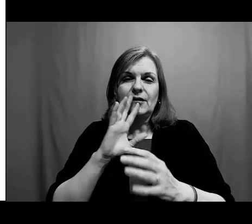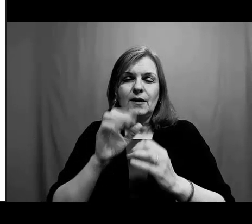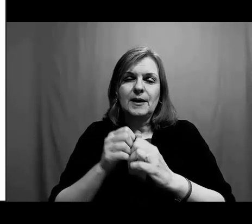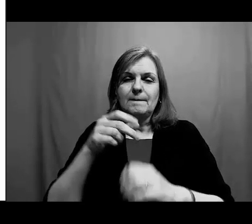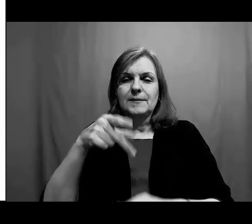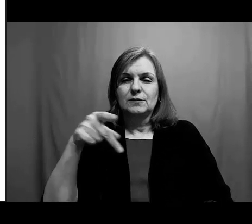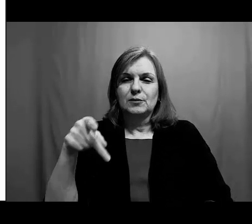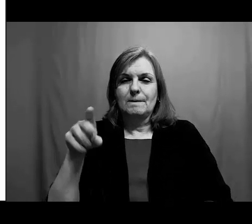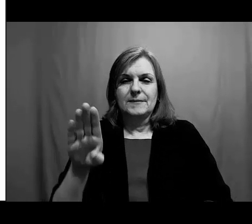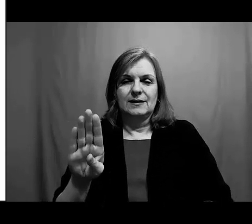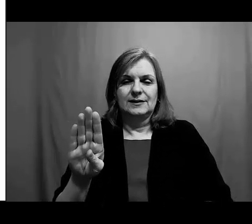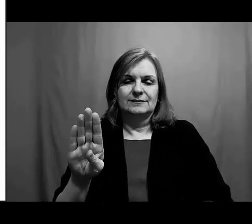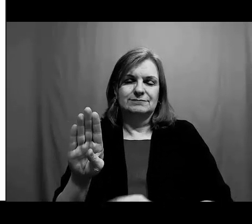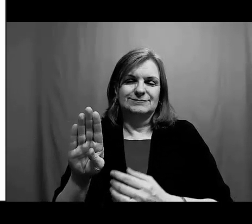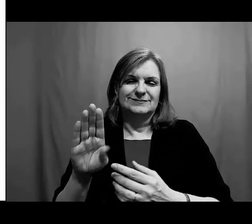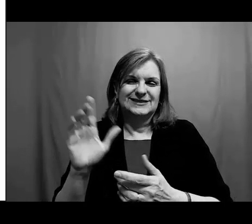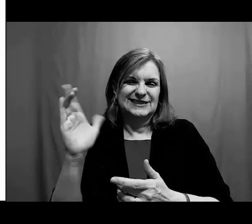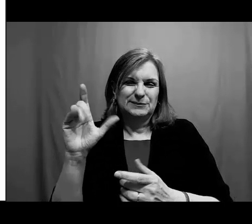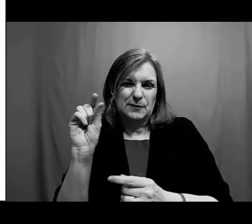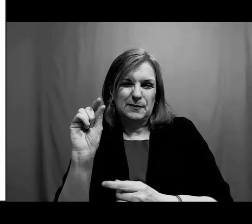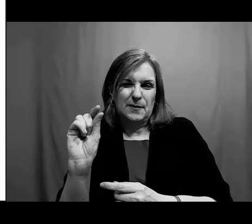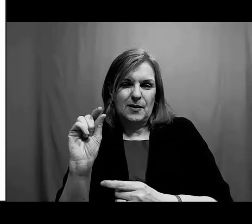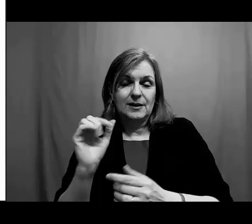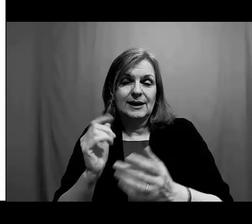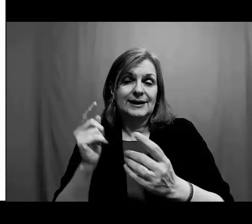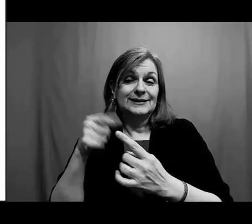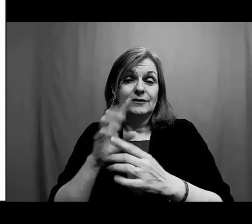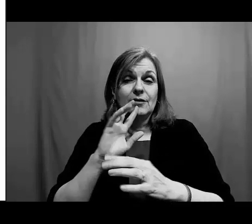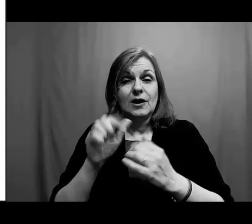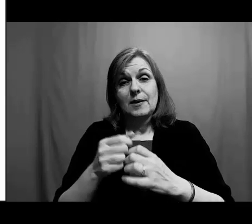parts per billion seems like a fairly small number until you're talking about